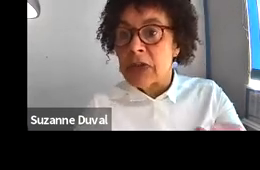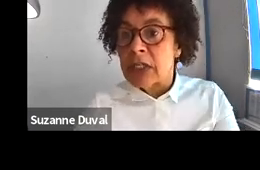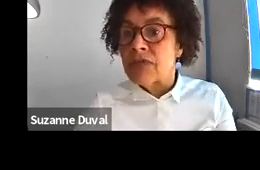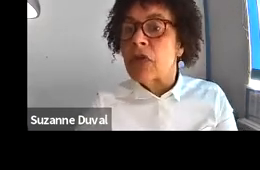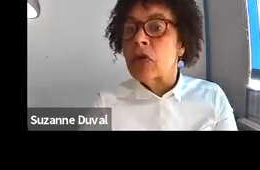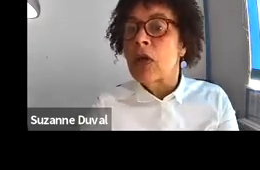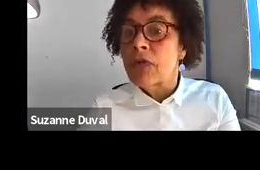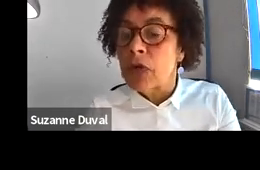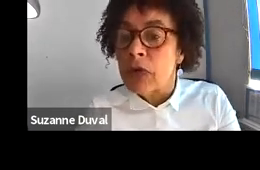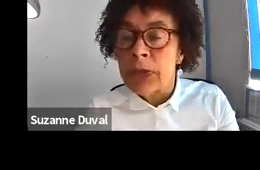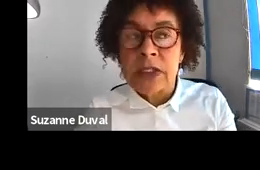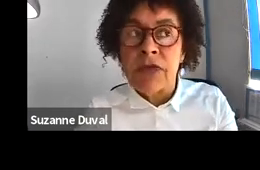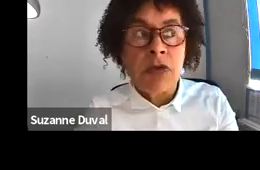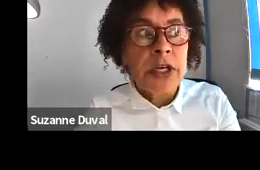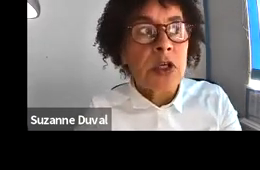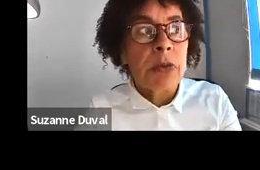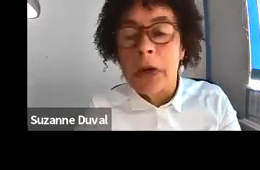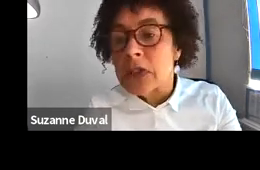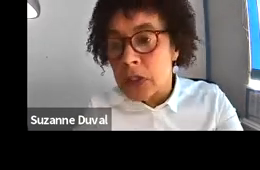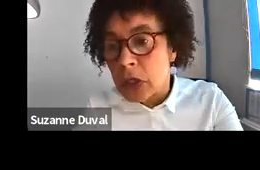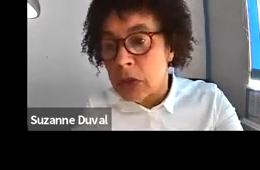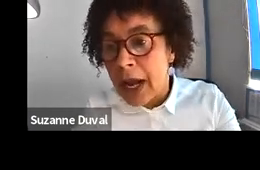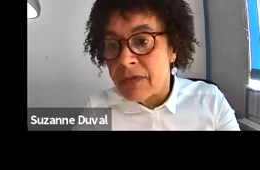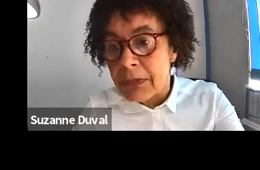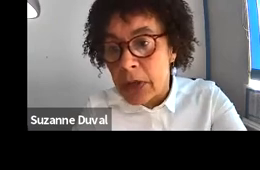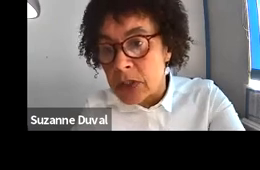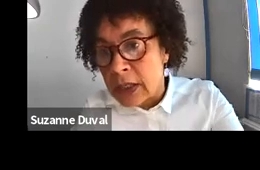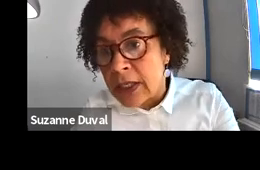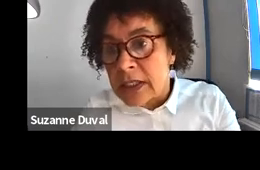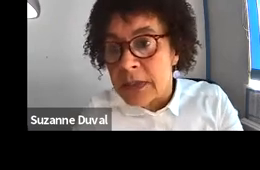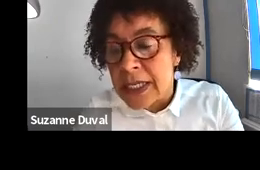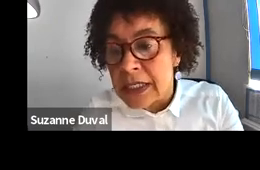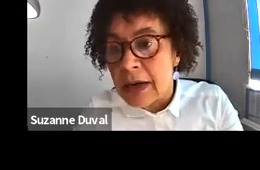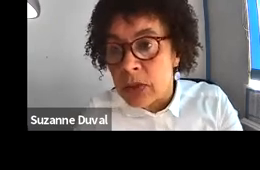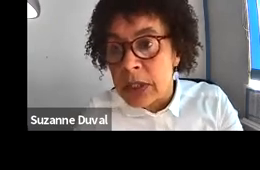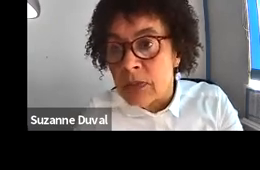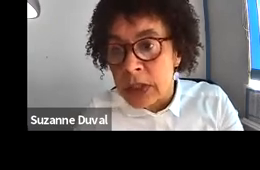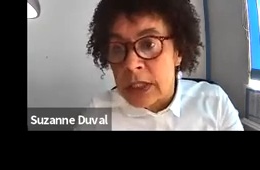David Wilkins: So another another question here again along the same lines, I think, really, but but talking about the need for.